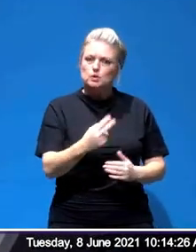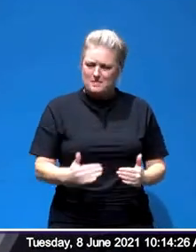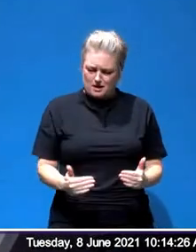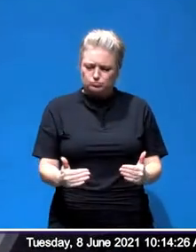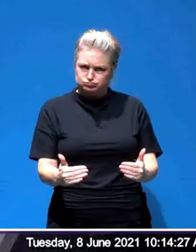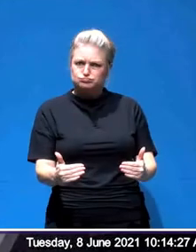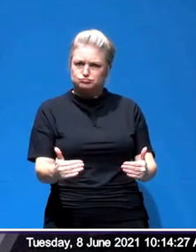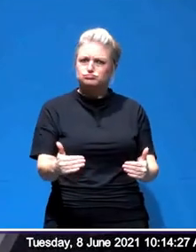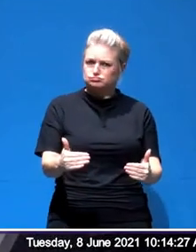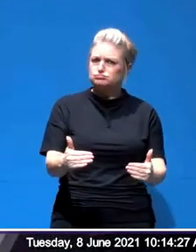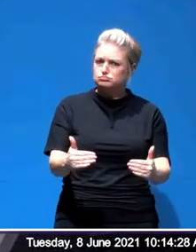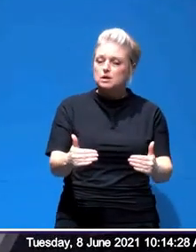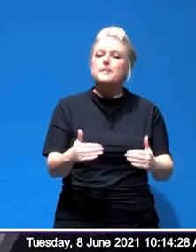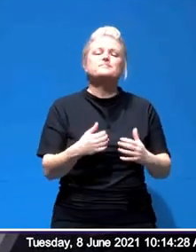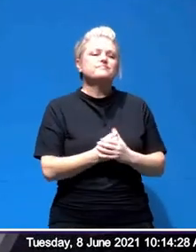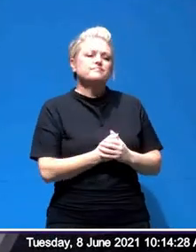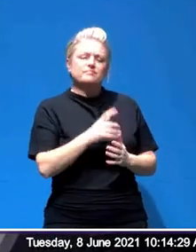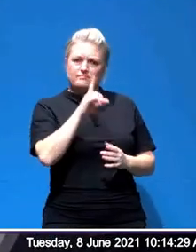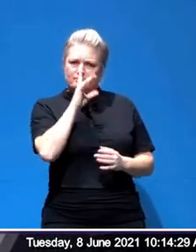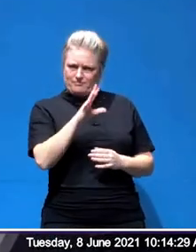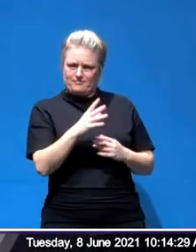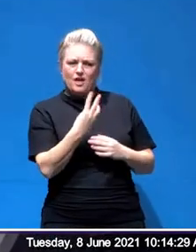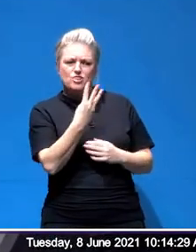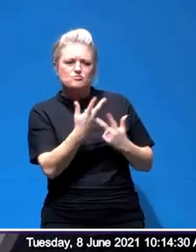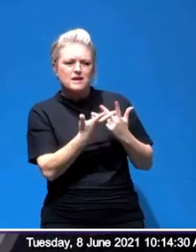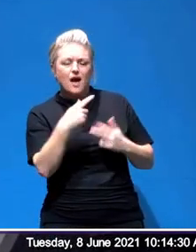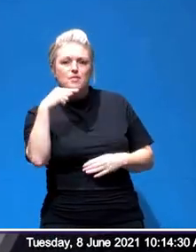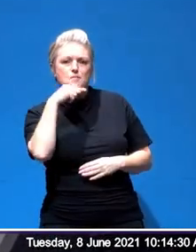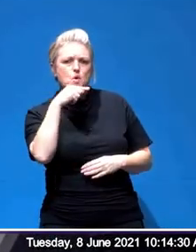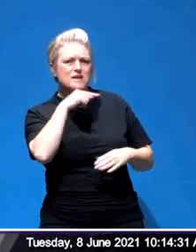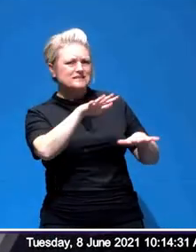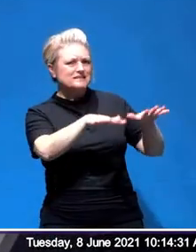three boys of a similar age to Daniel were relinquished into respite care, and